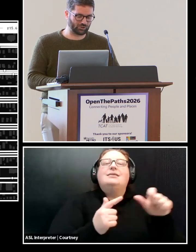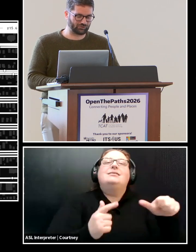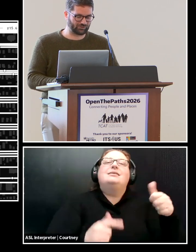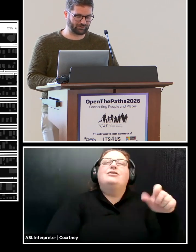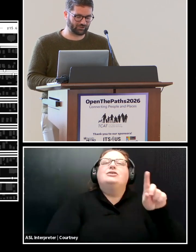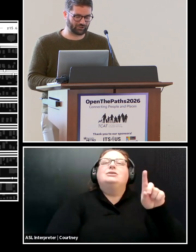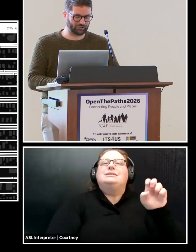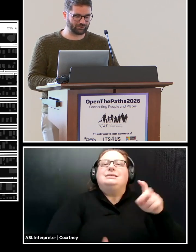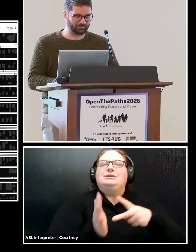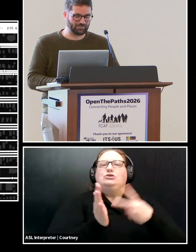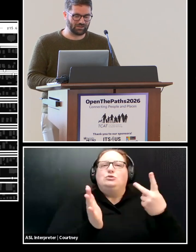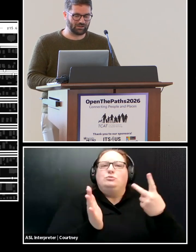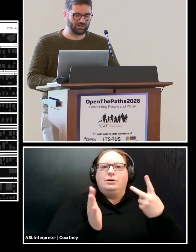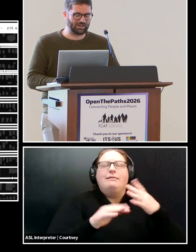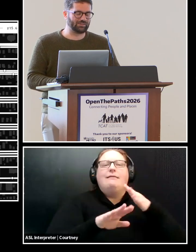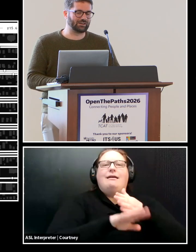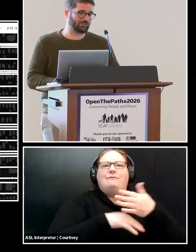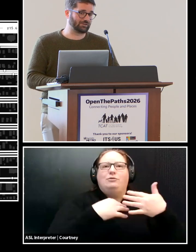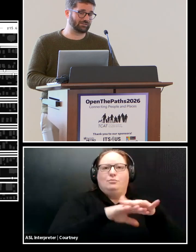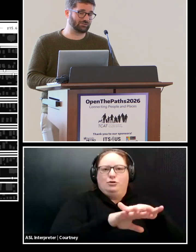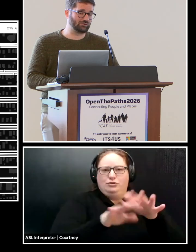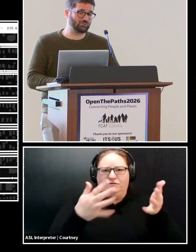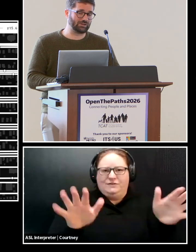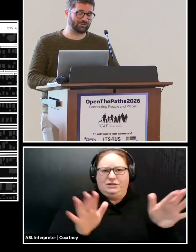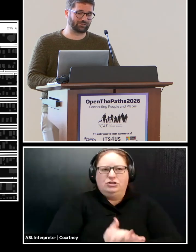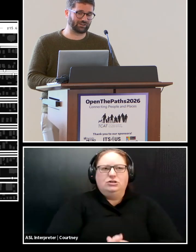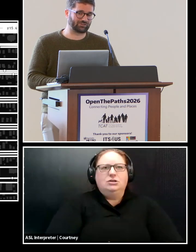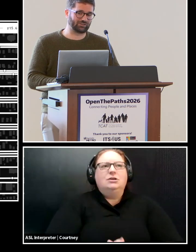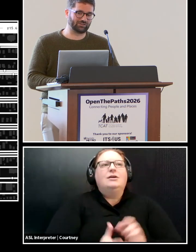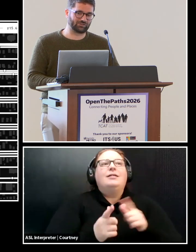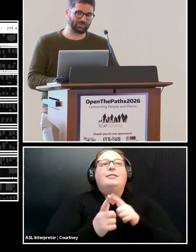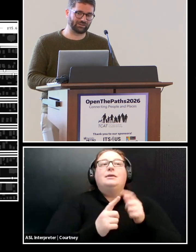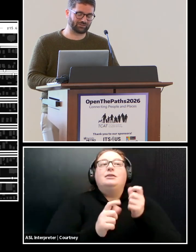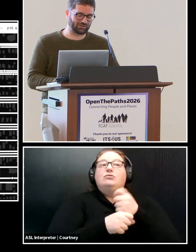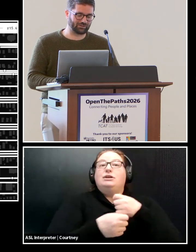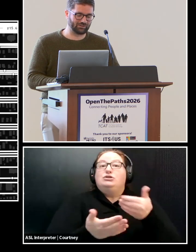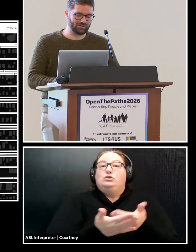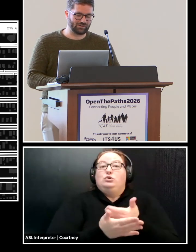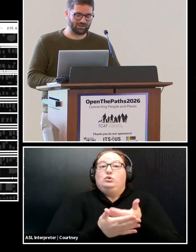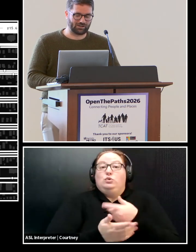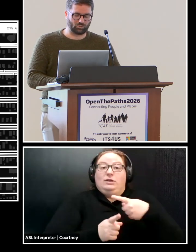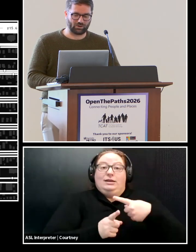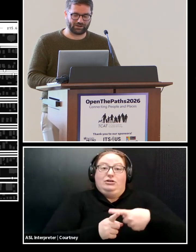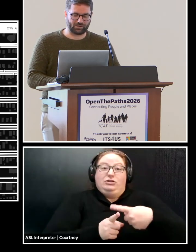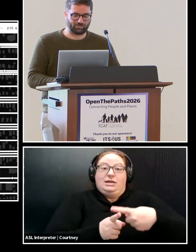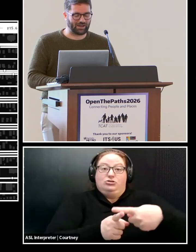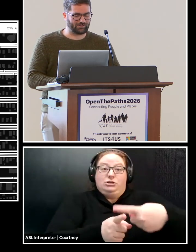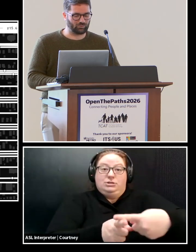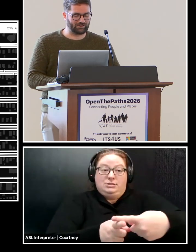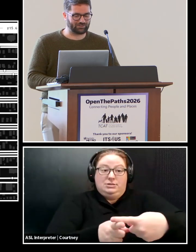merge has occurred. Uh and then it creates new intersections based on uh where pathways